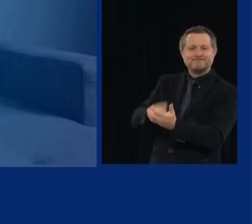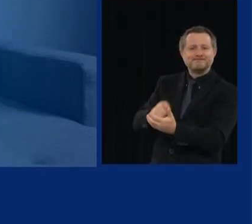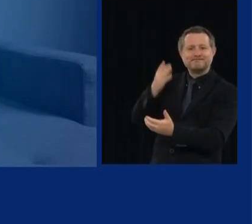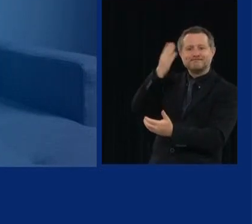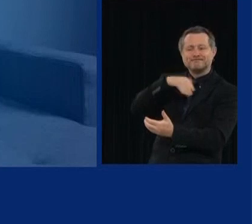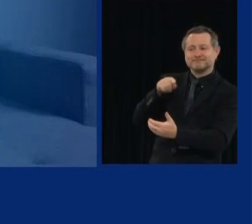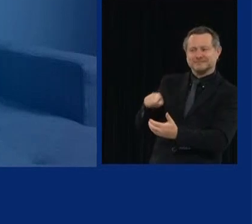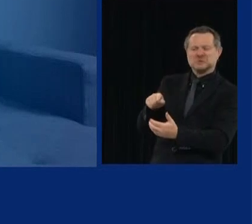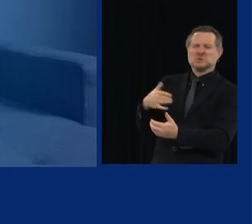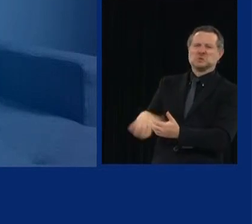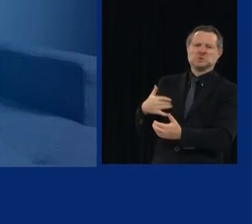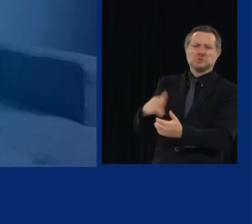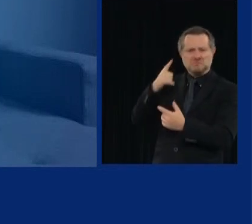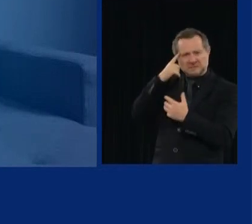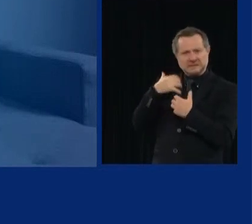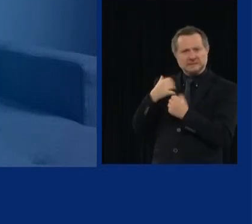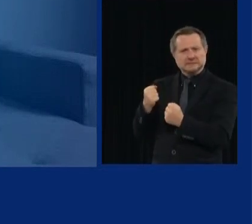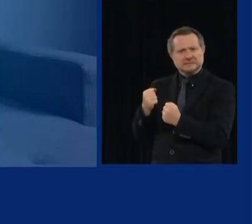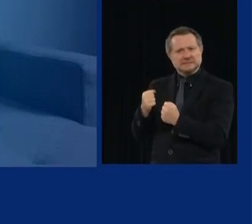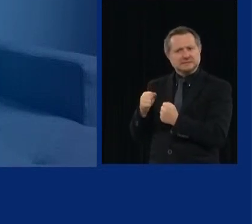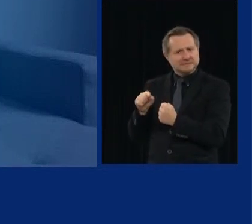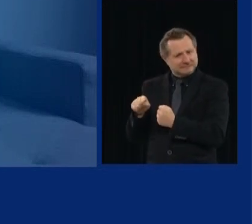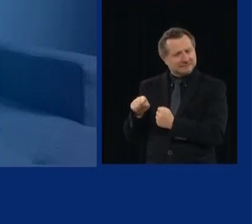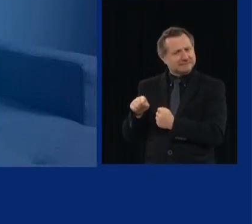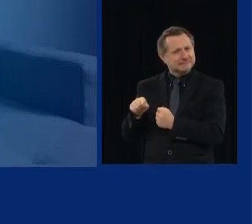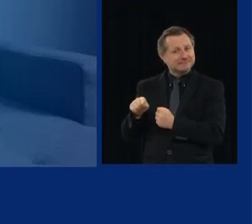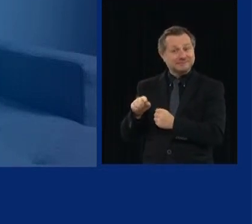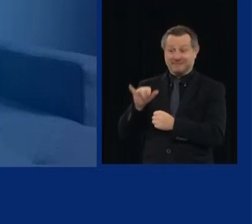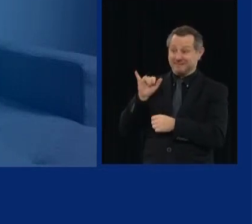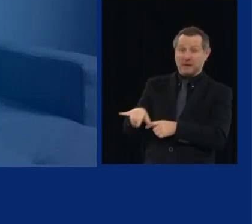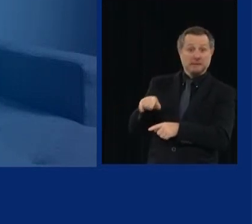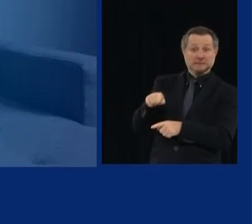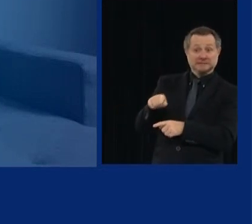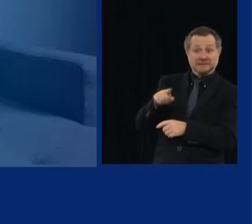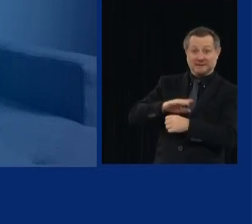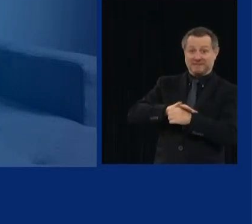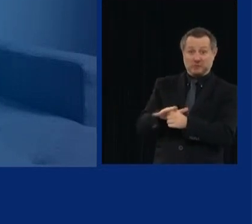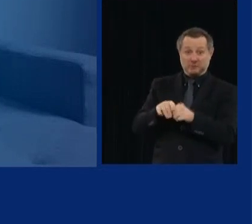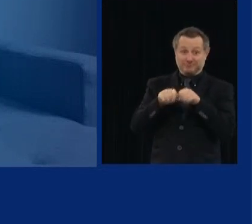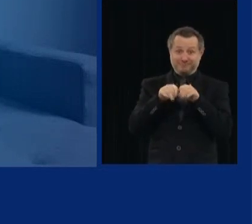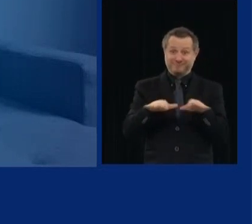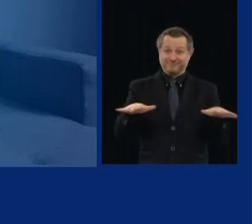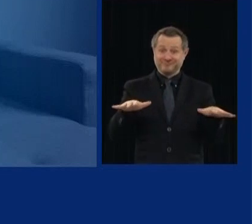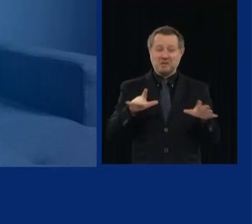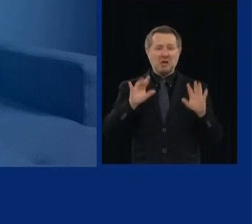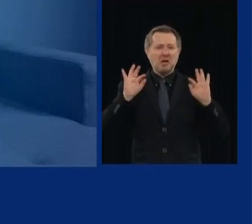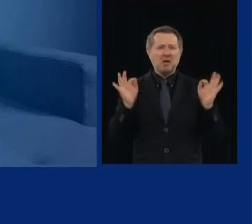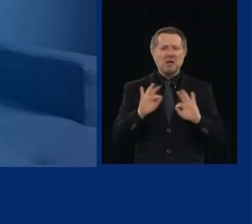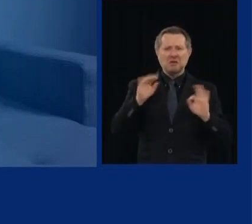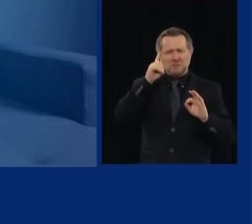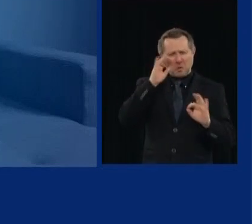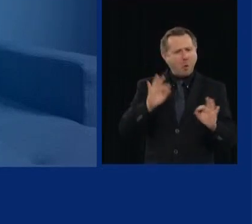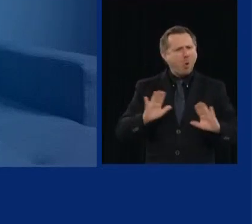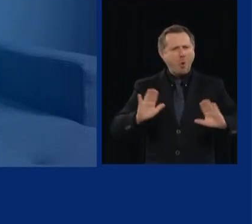BUT VERY PRESENT MENTAL HEALTH CRISIS THAT HAS BEEN GOING ON.